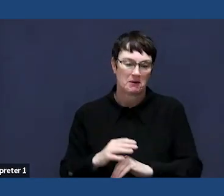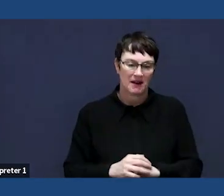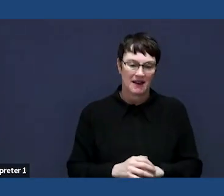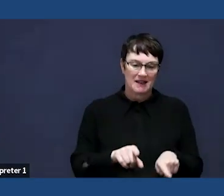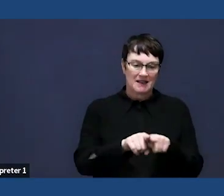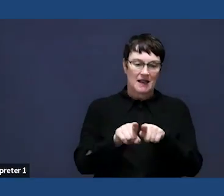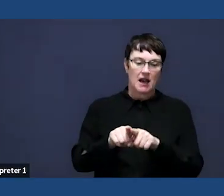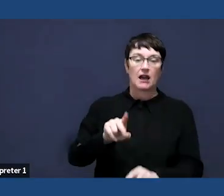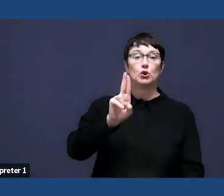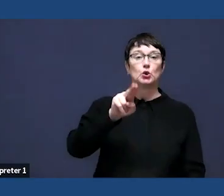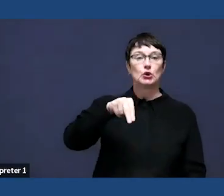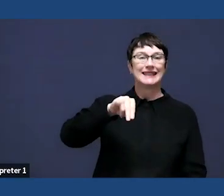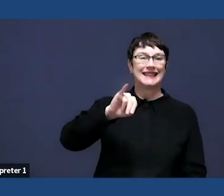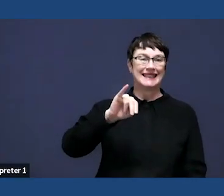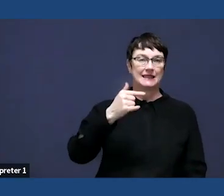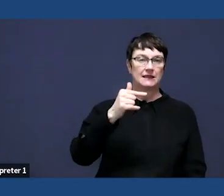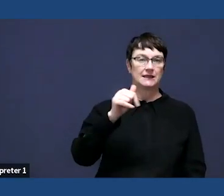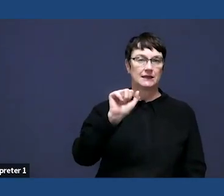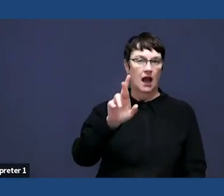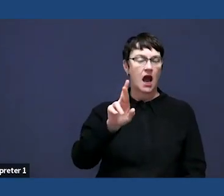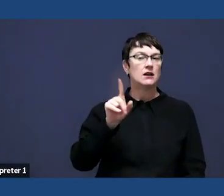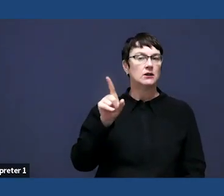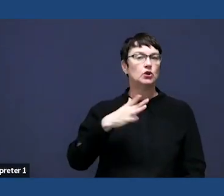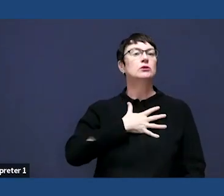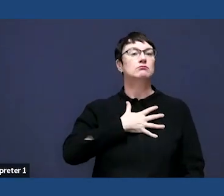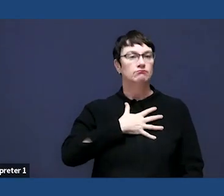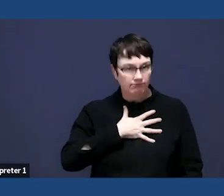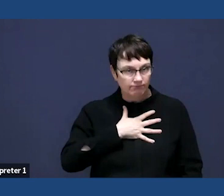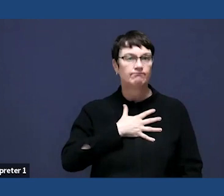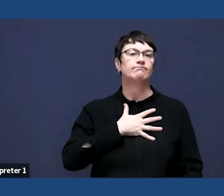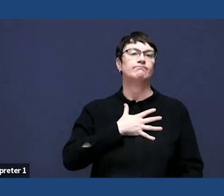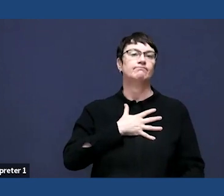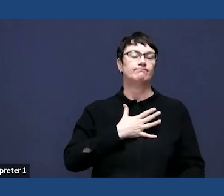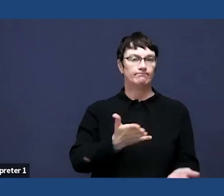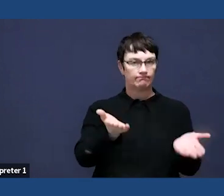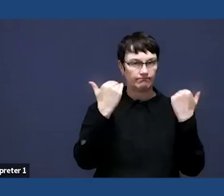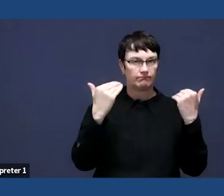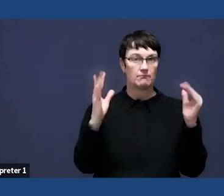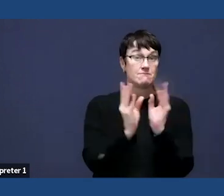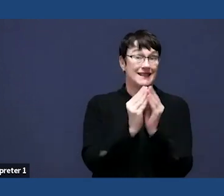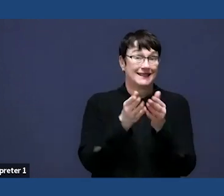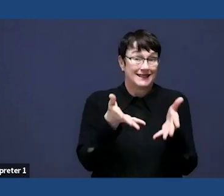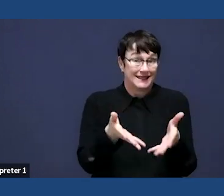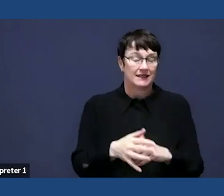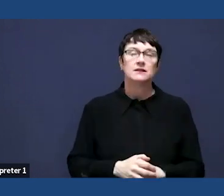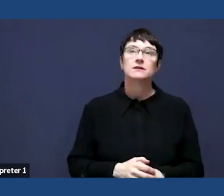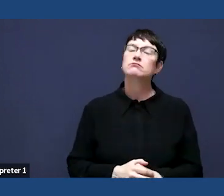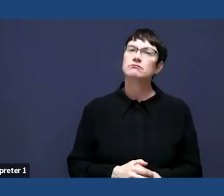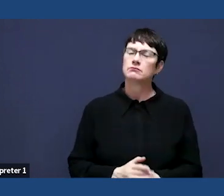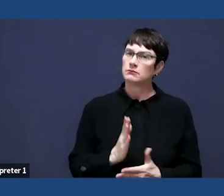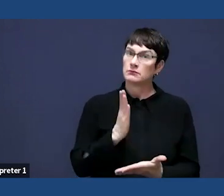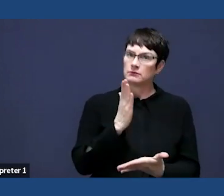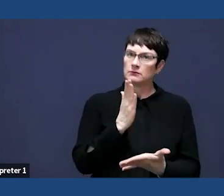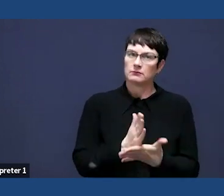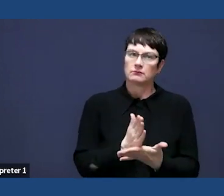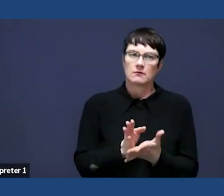It's really important to realize that this is incredibly challenging global issue that